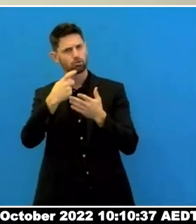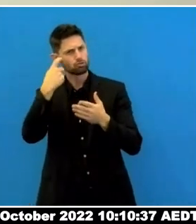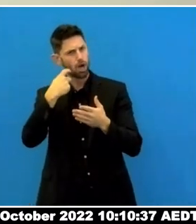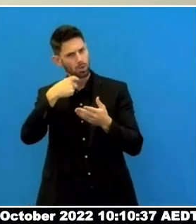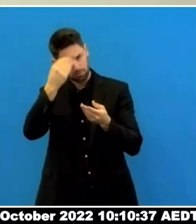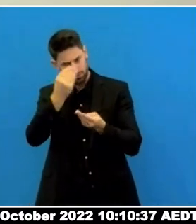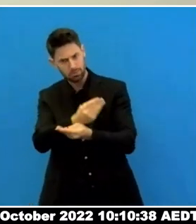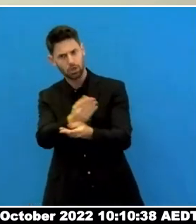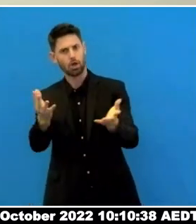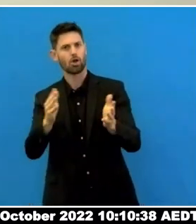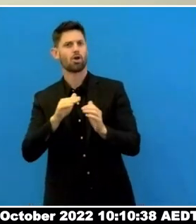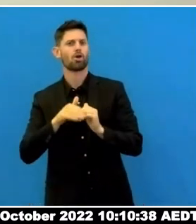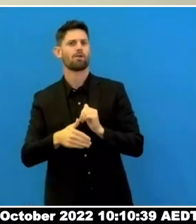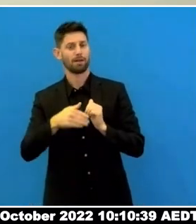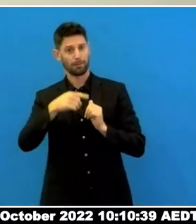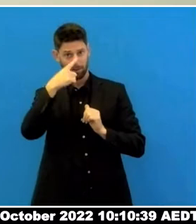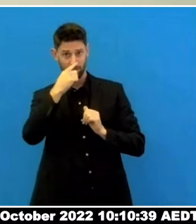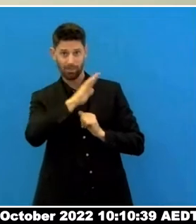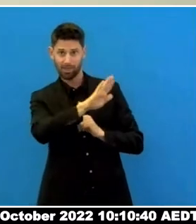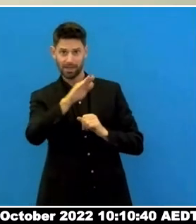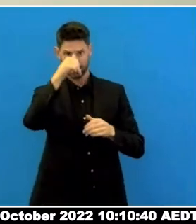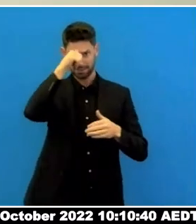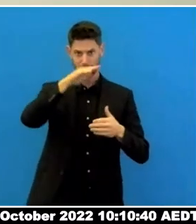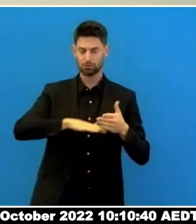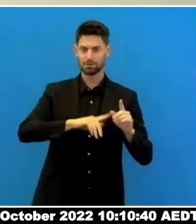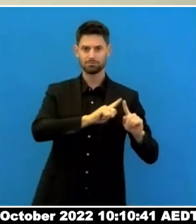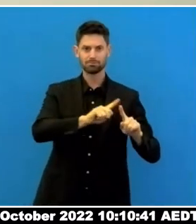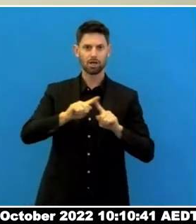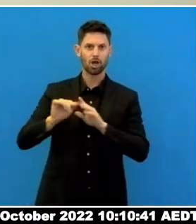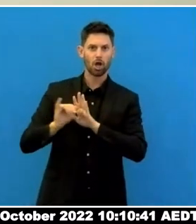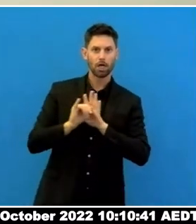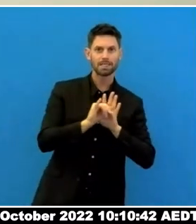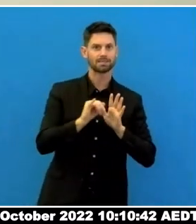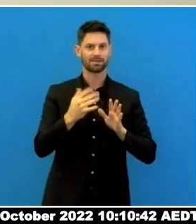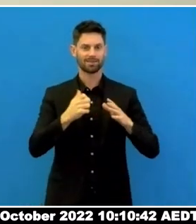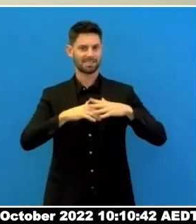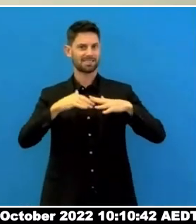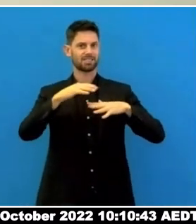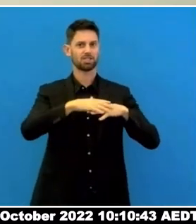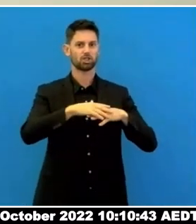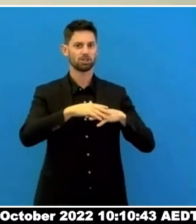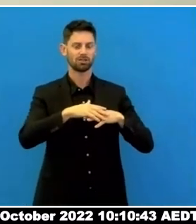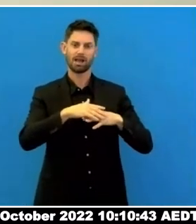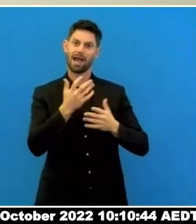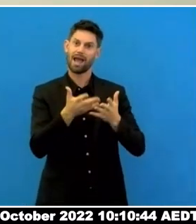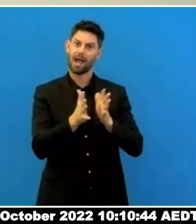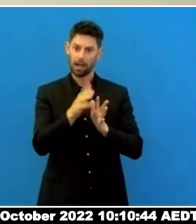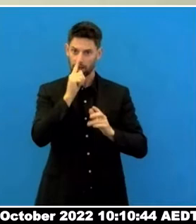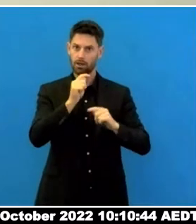and experiences of intersectional of nature for negatively racialised people.